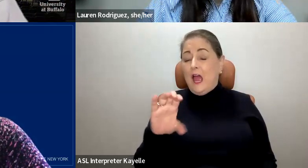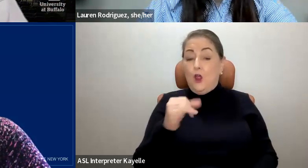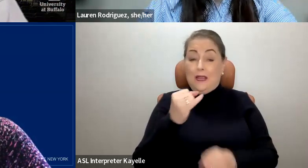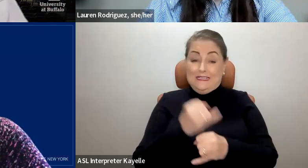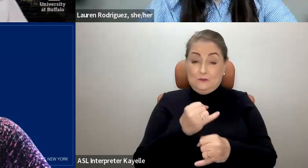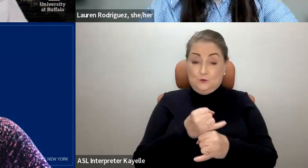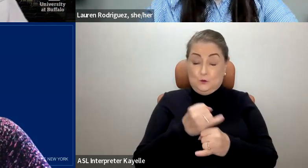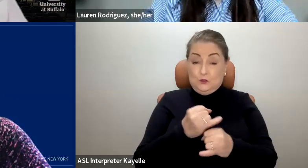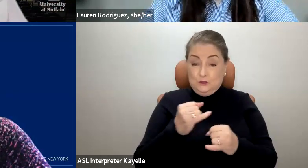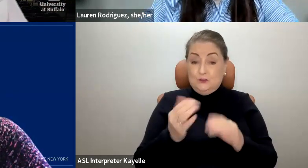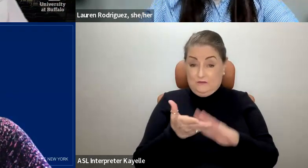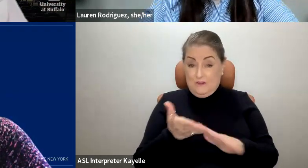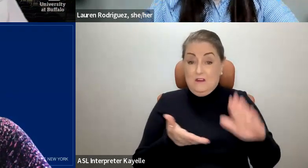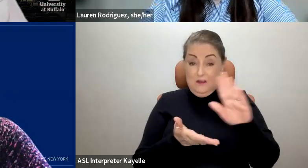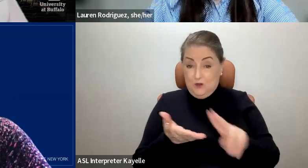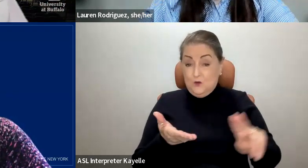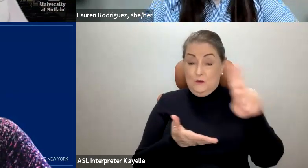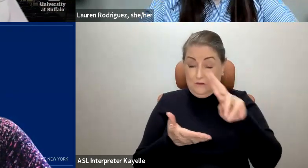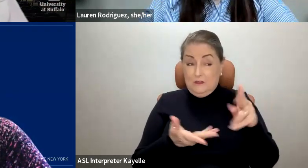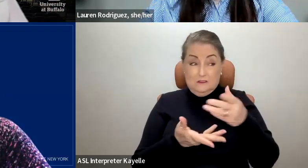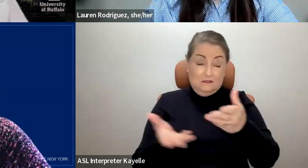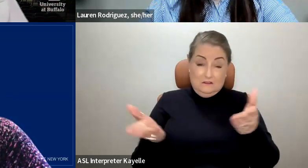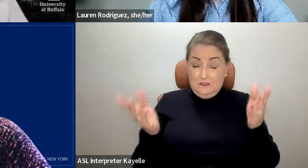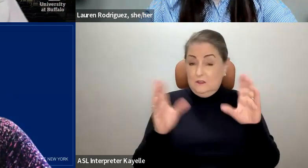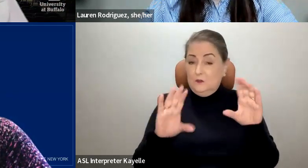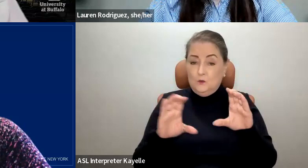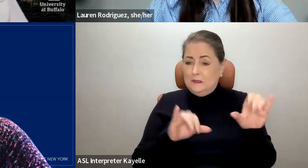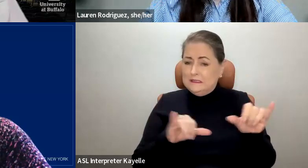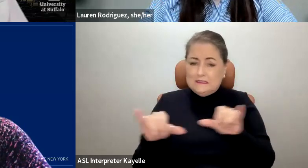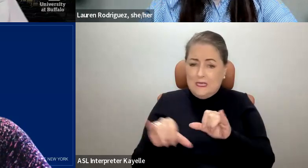education across the United States, all doing the same work,